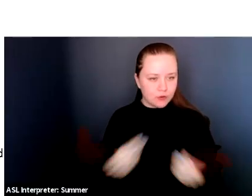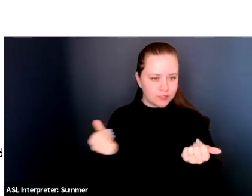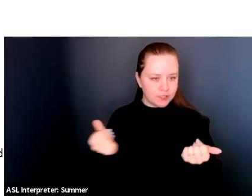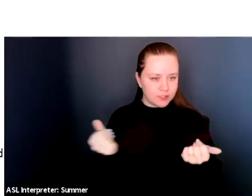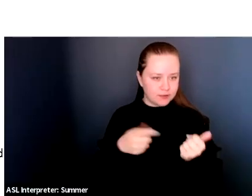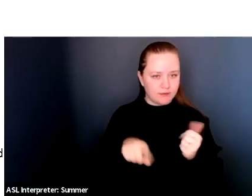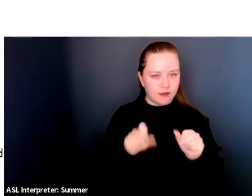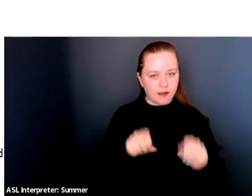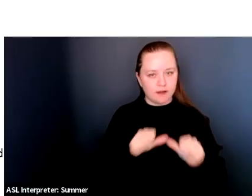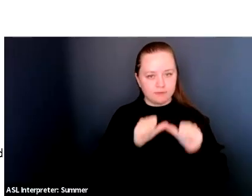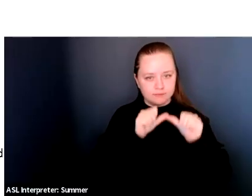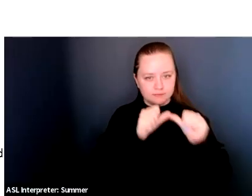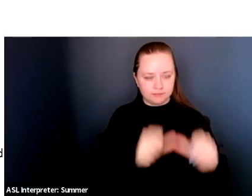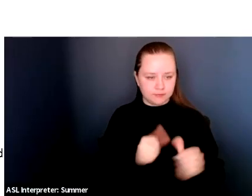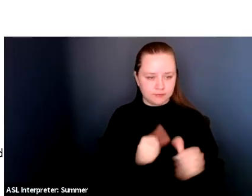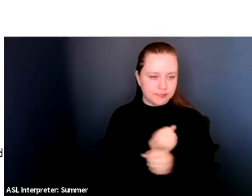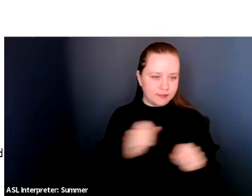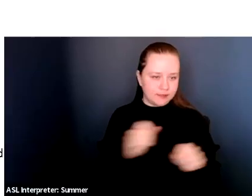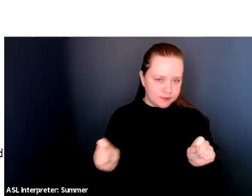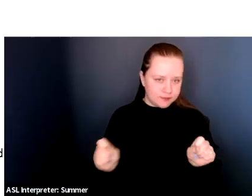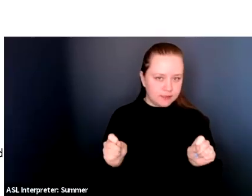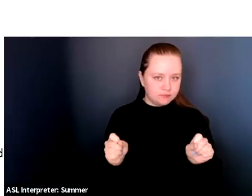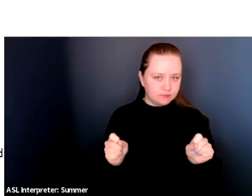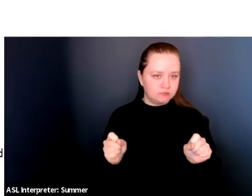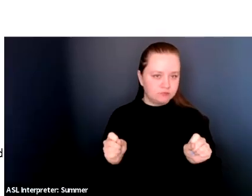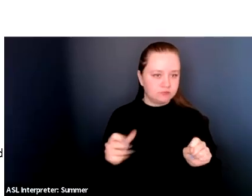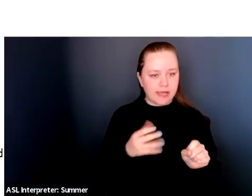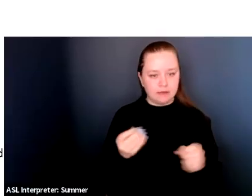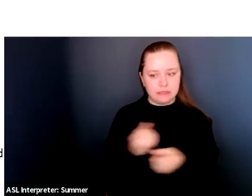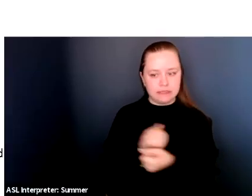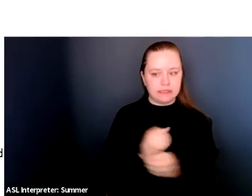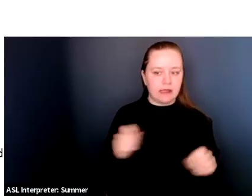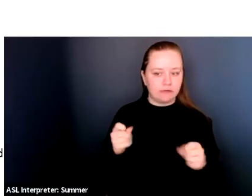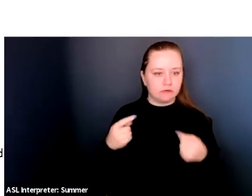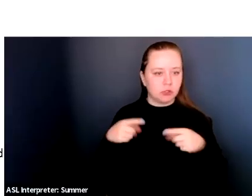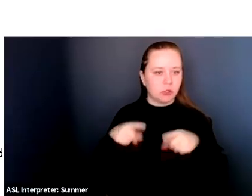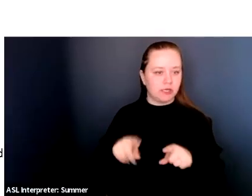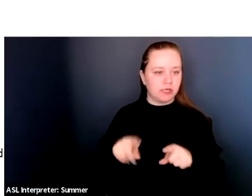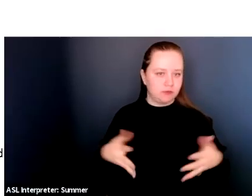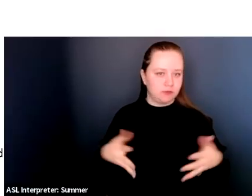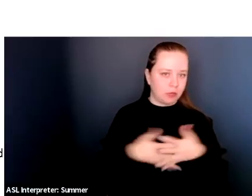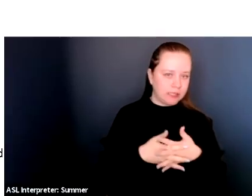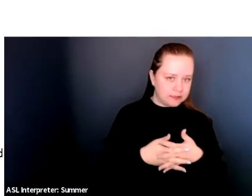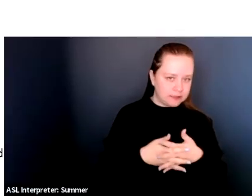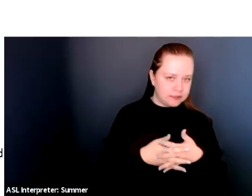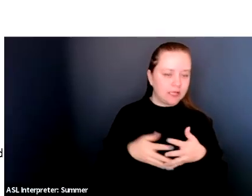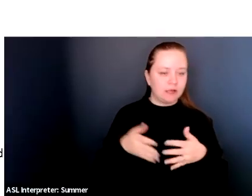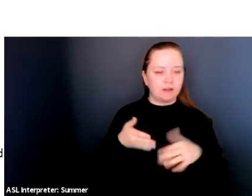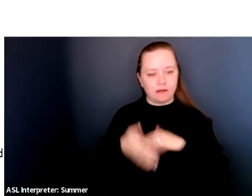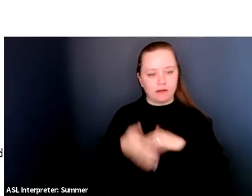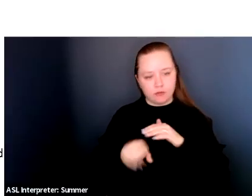safety and be safe during the conception, pregnancy and postpartum period.